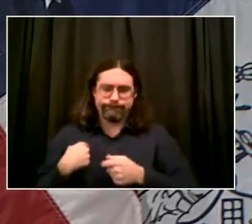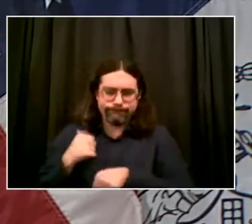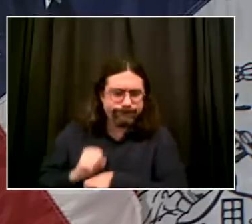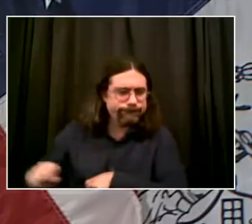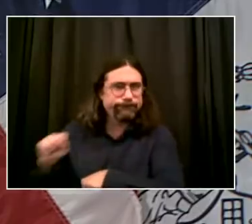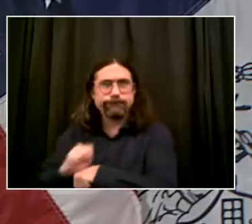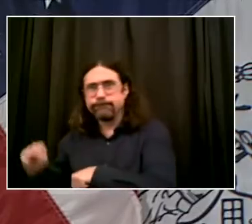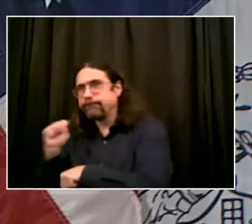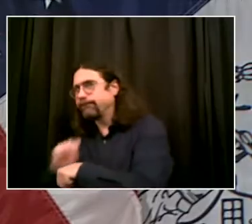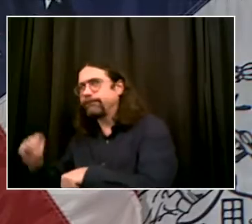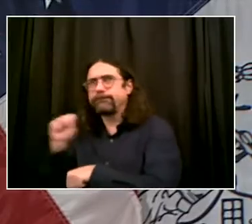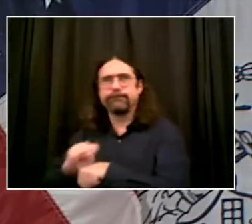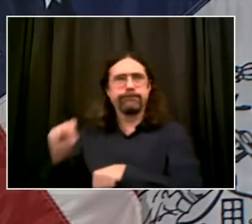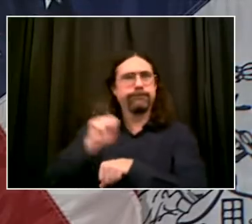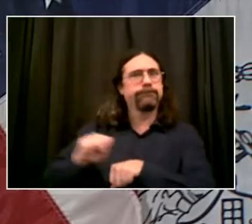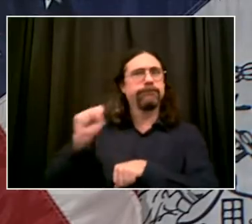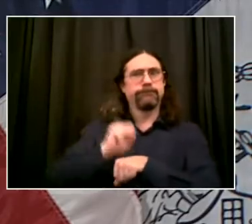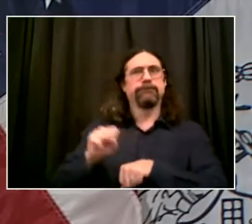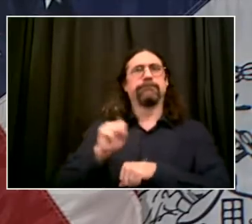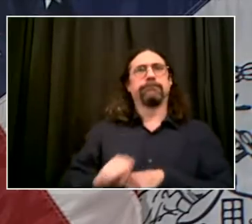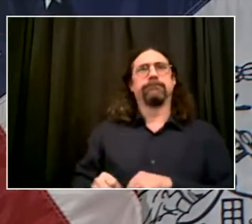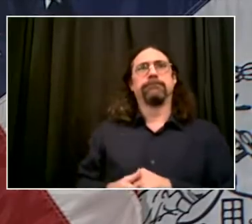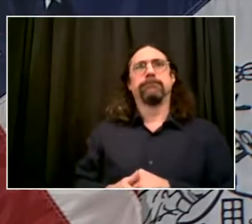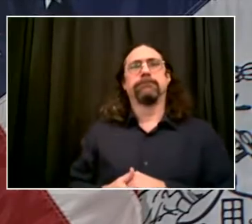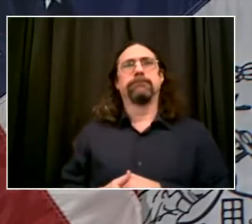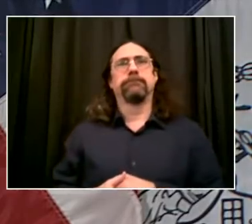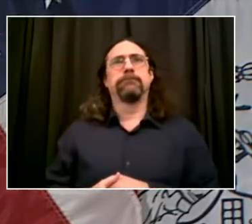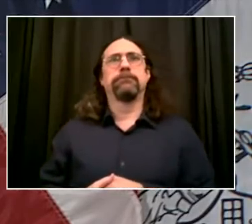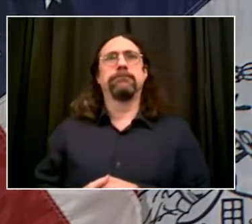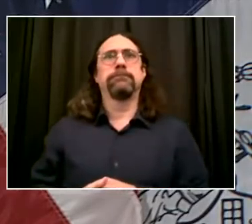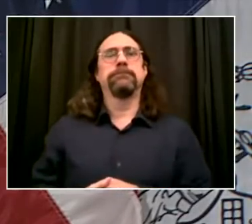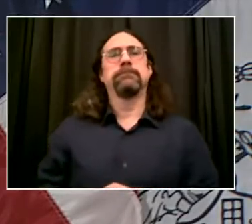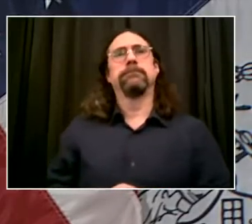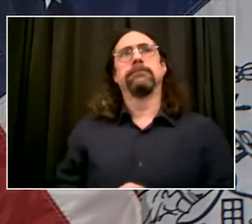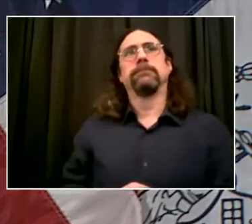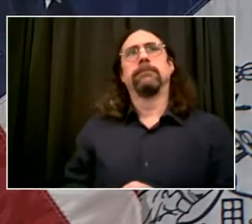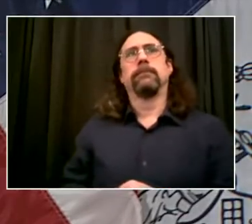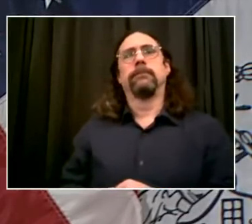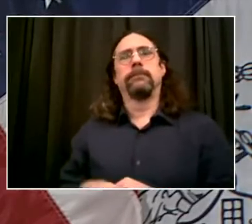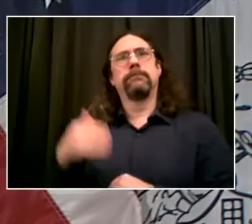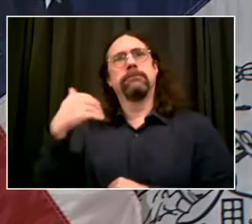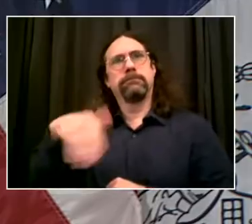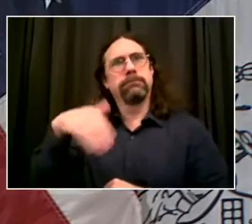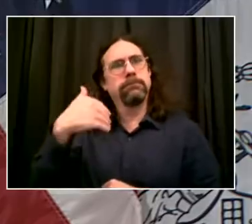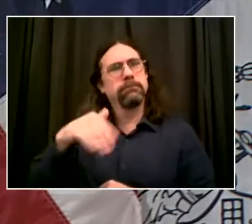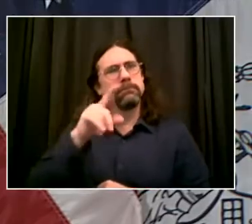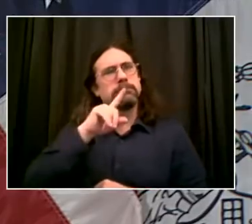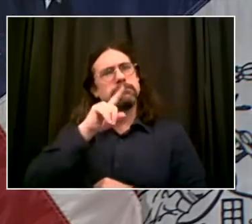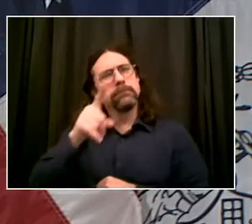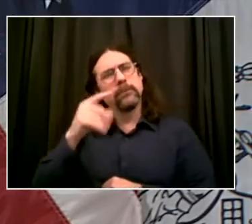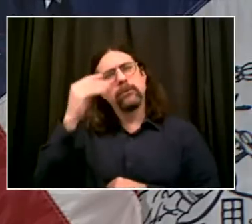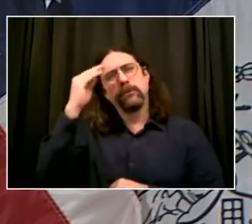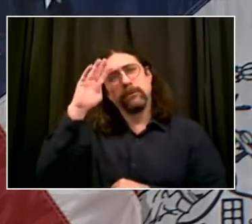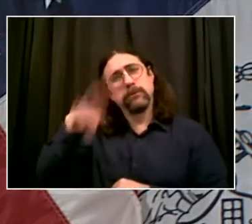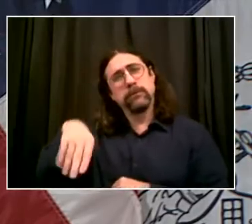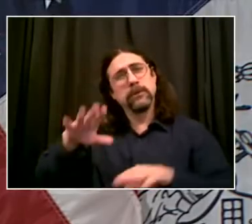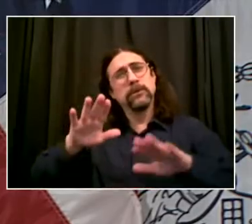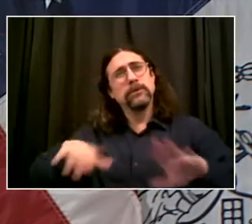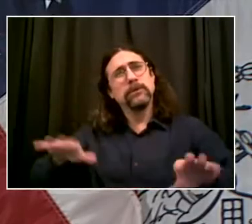CHILDREN AND BUILD FROM THERE. BUT LOOK, KIDS HAVE GONE THROUGH H A LOT. THEY HAVE GONE THROUGH A LOT IN TERMS OF THEIEIR